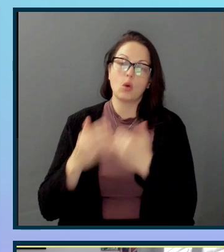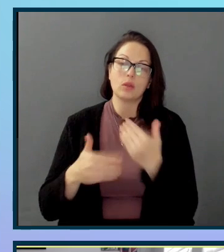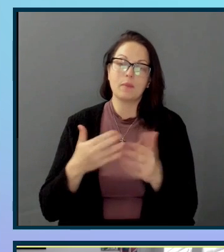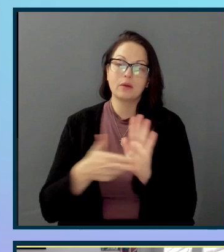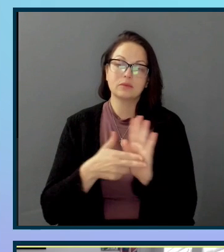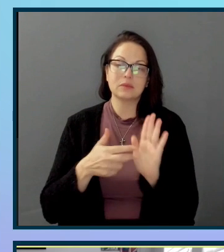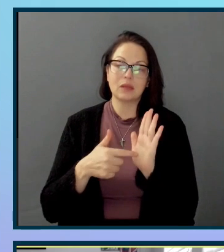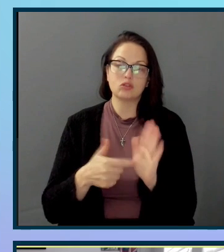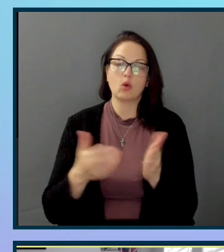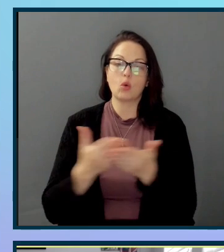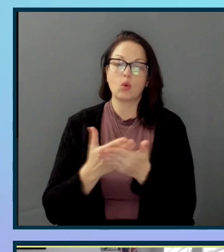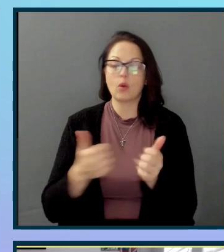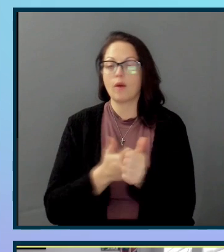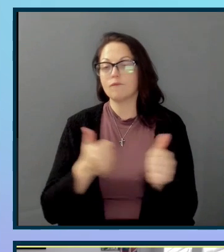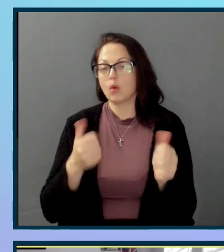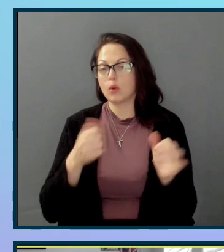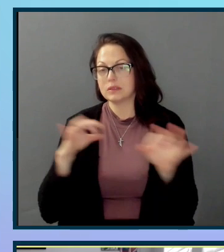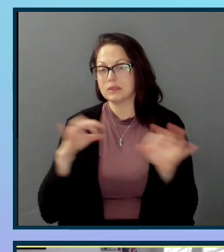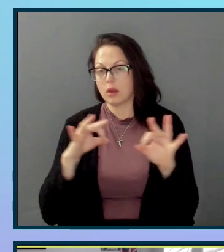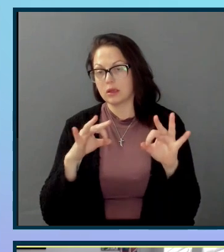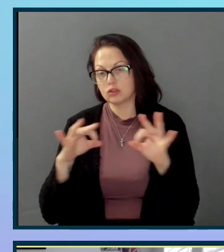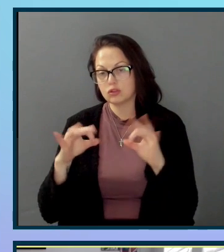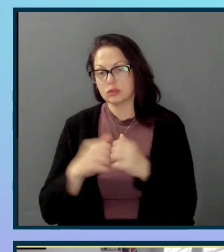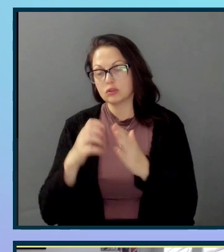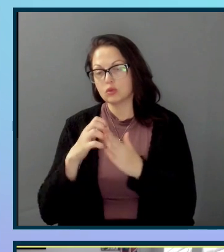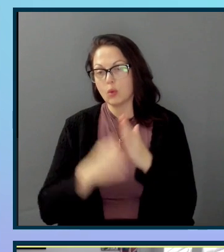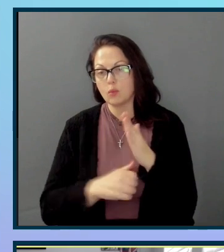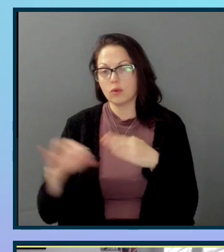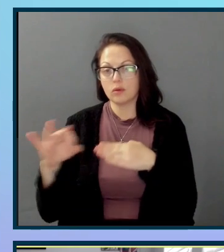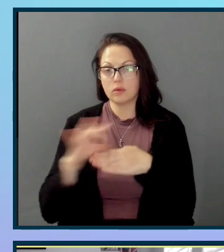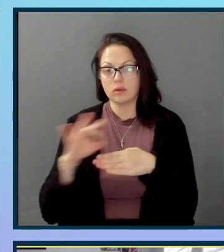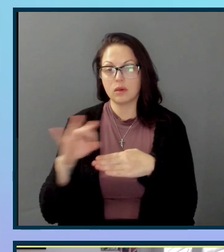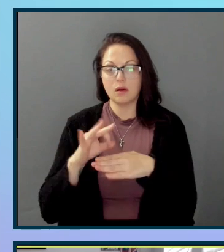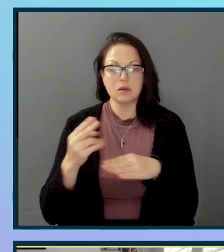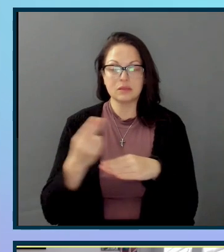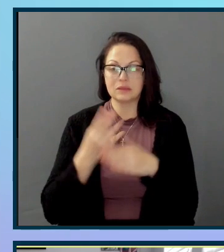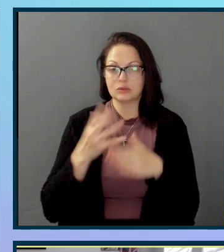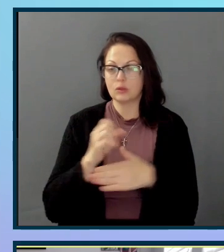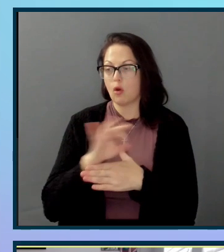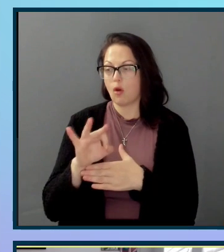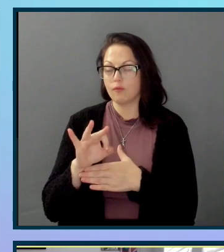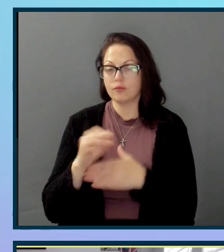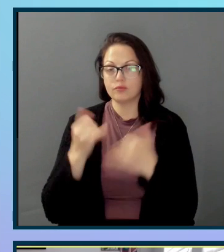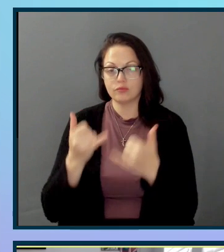are avoid distractions, to remove features that can take the user off of their current task before it's complete.